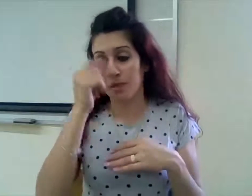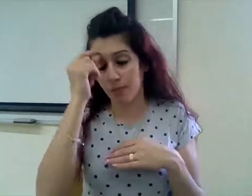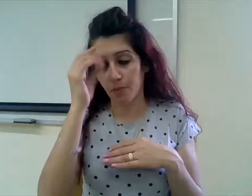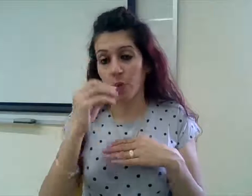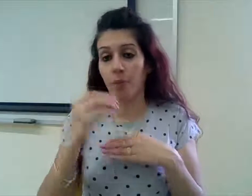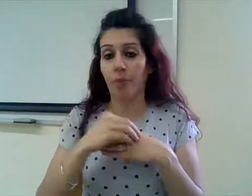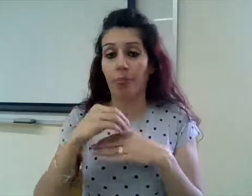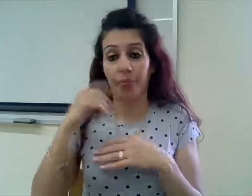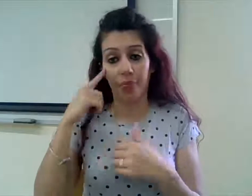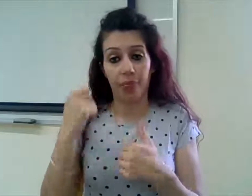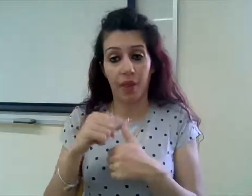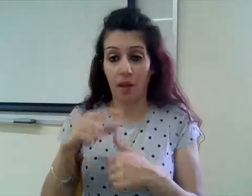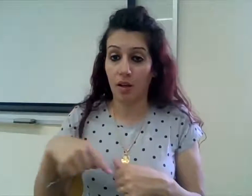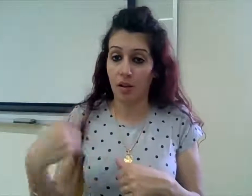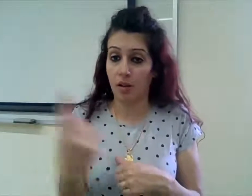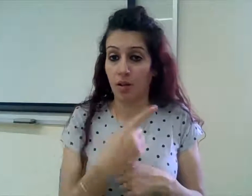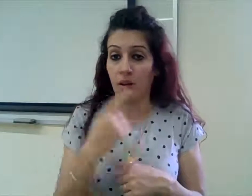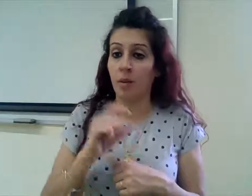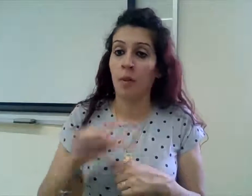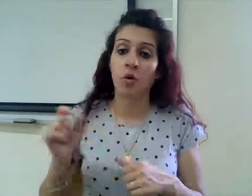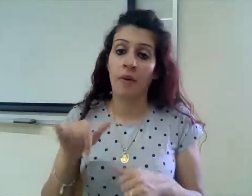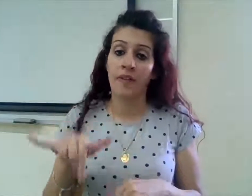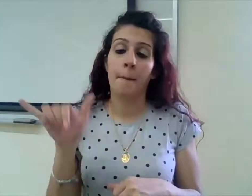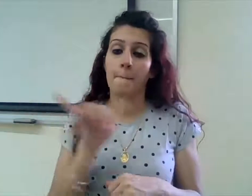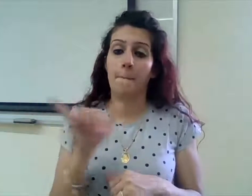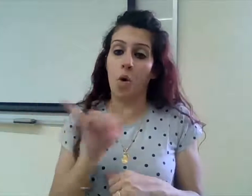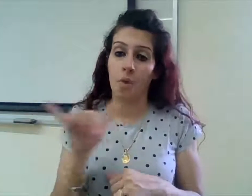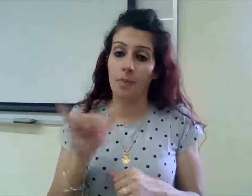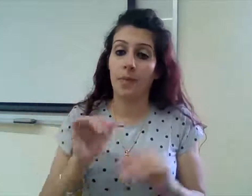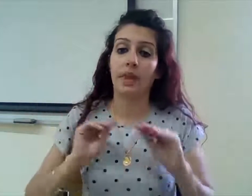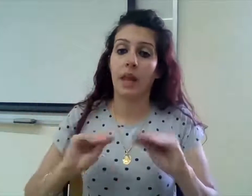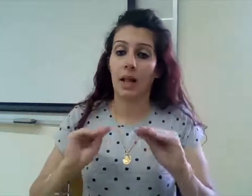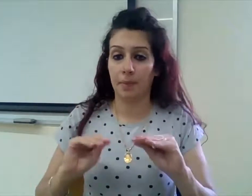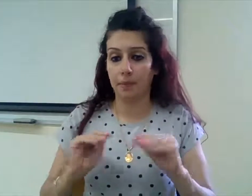specific content developed for children with cognitive difficulties for distance